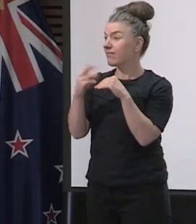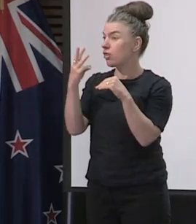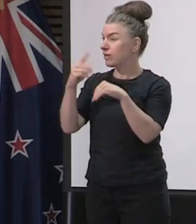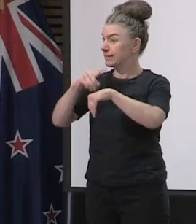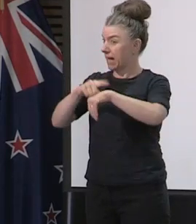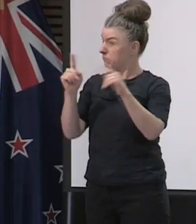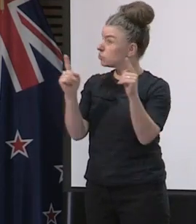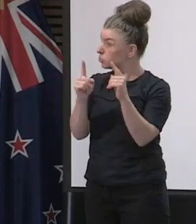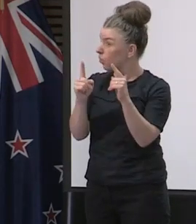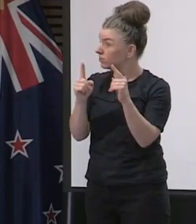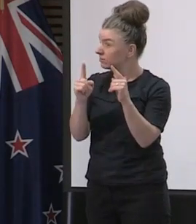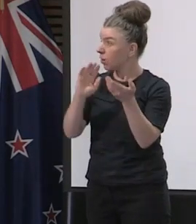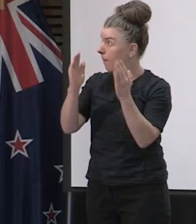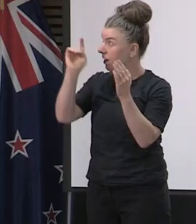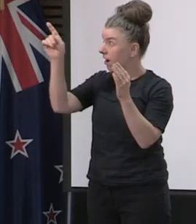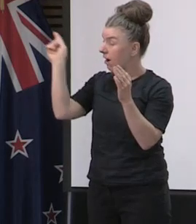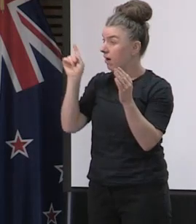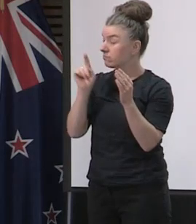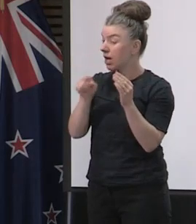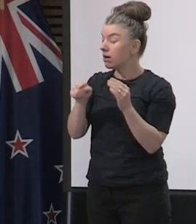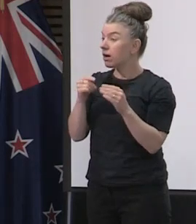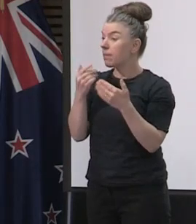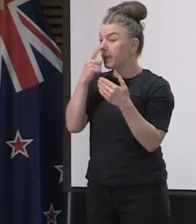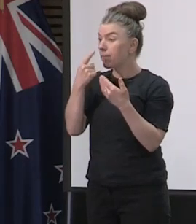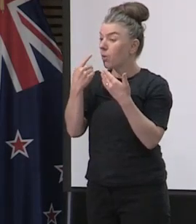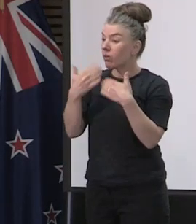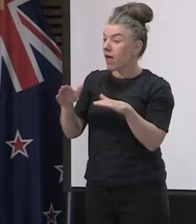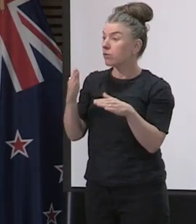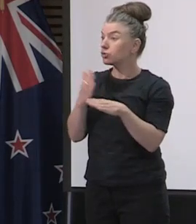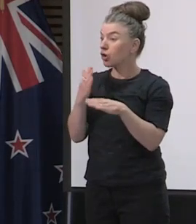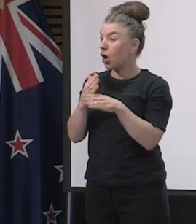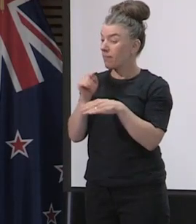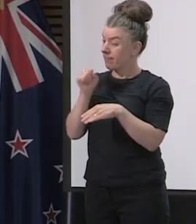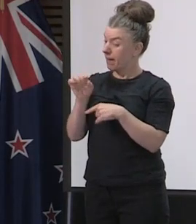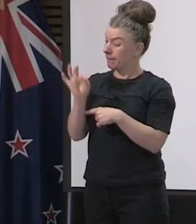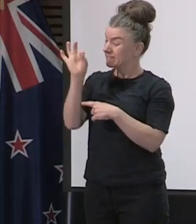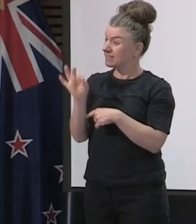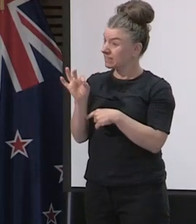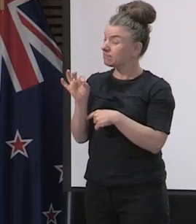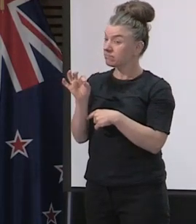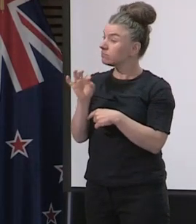that because we stayed at level 4 and 3 for a shorter period of time, our